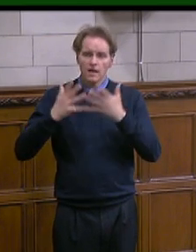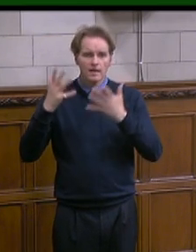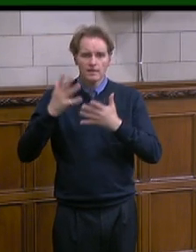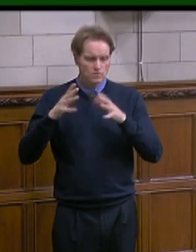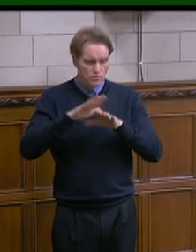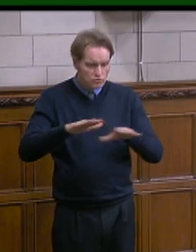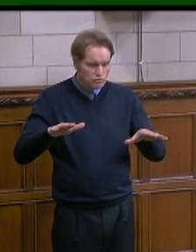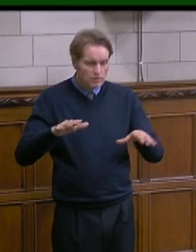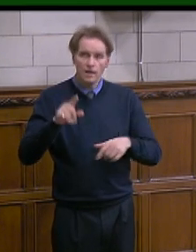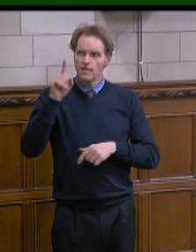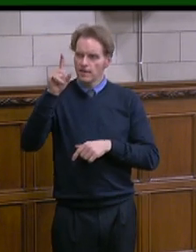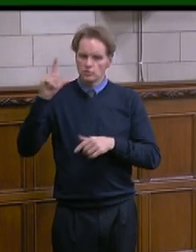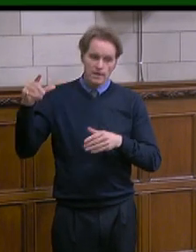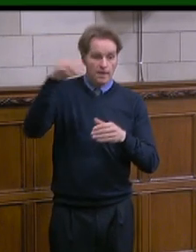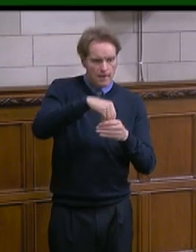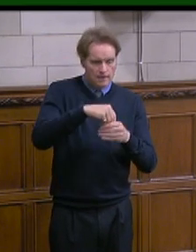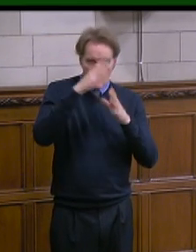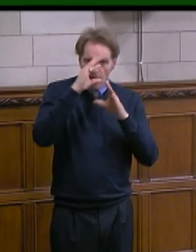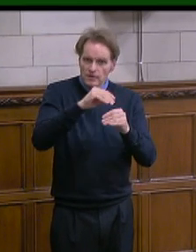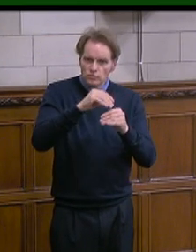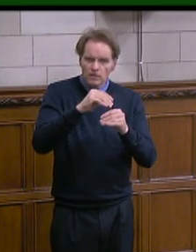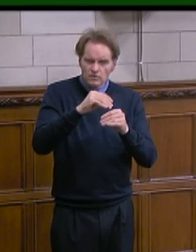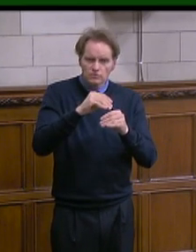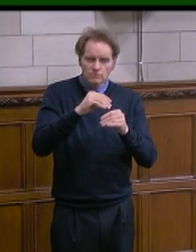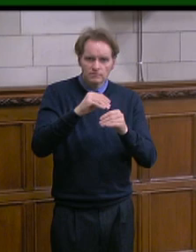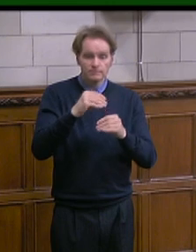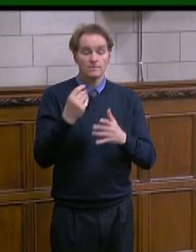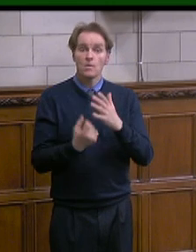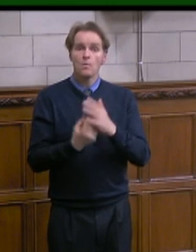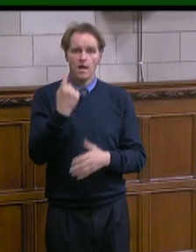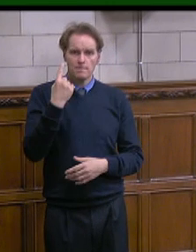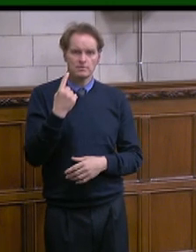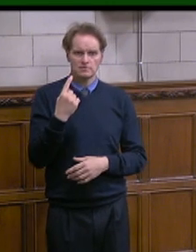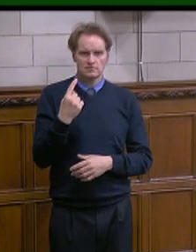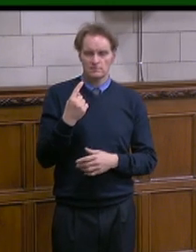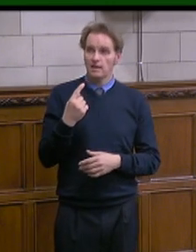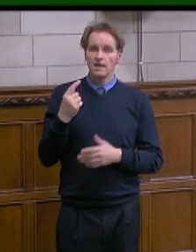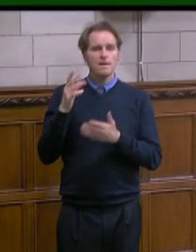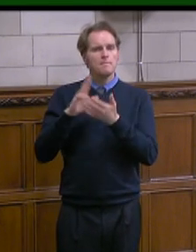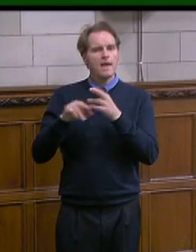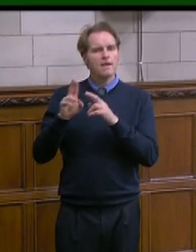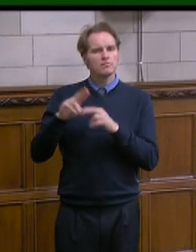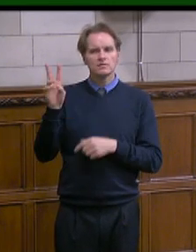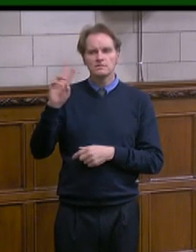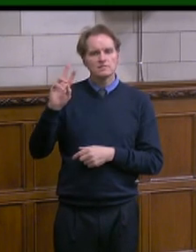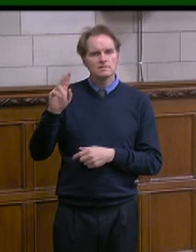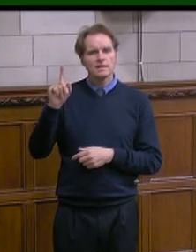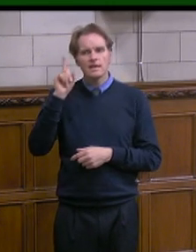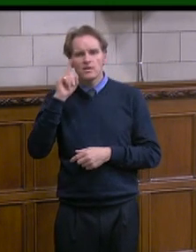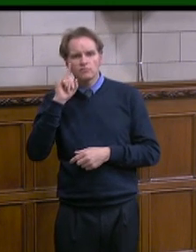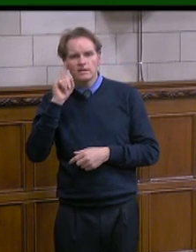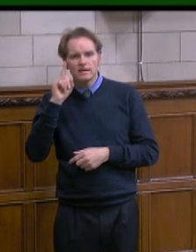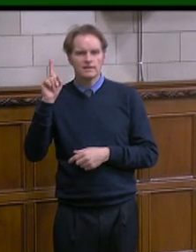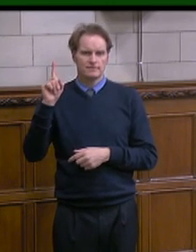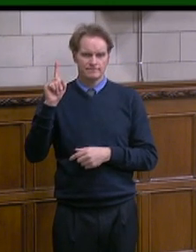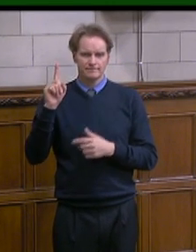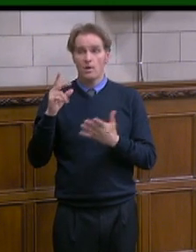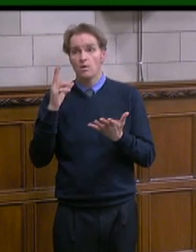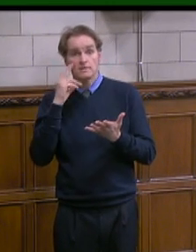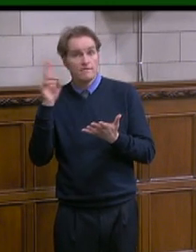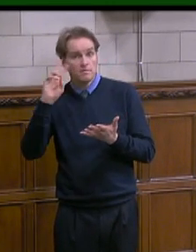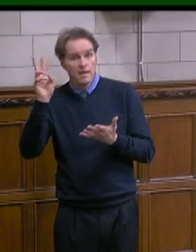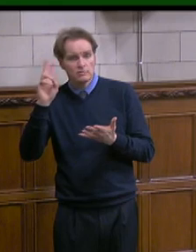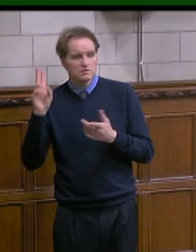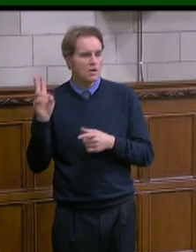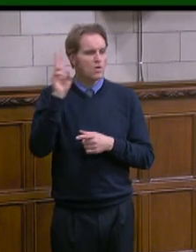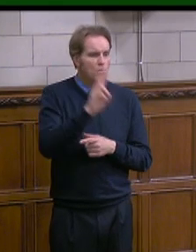For parents who are part of the deaf community, situations such as parents evenings and school